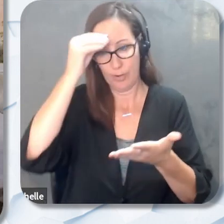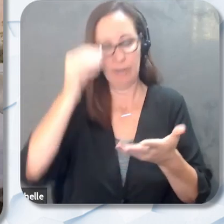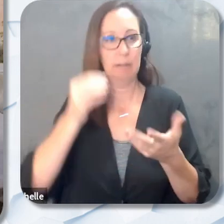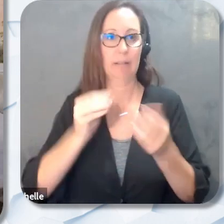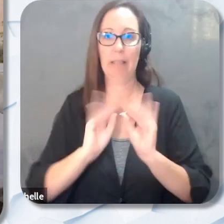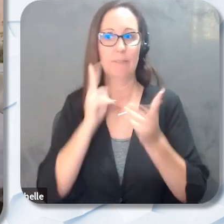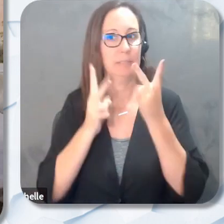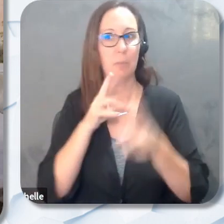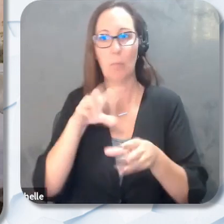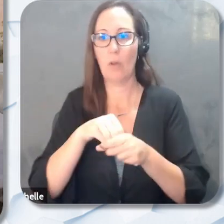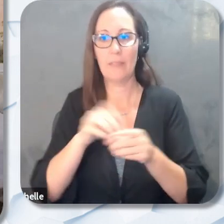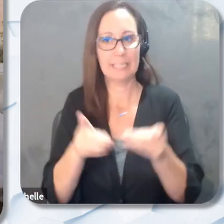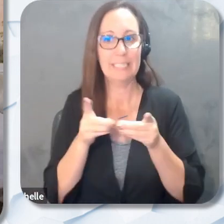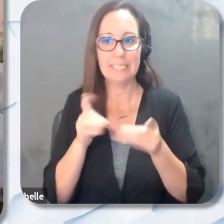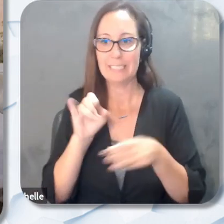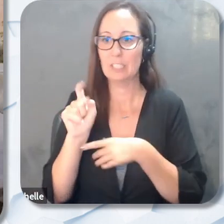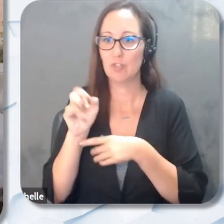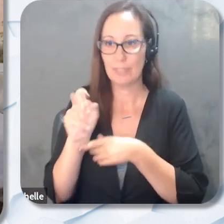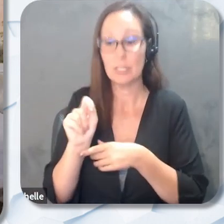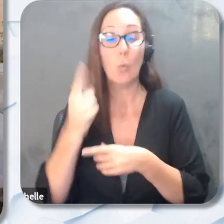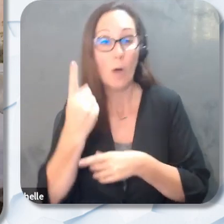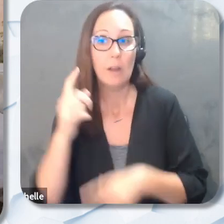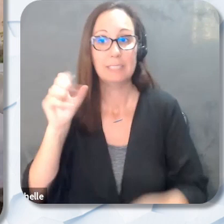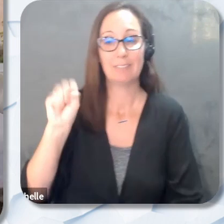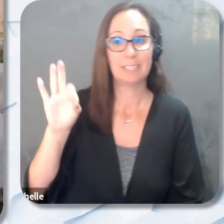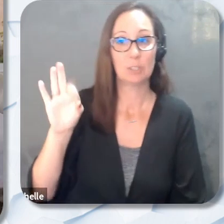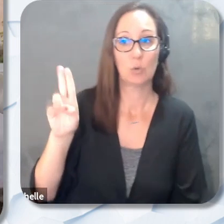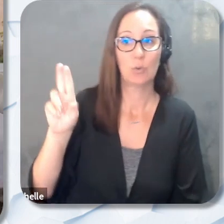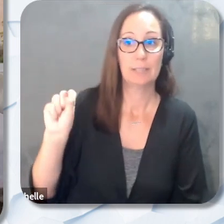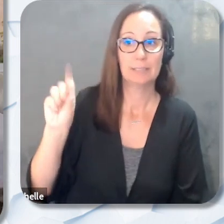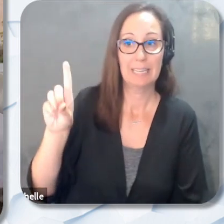just one example is San Francisco unified school district, which has a cabinet level appointment